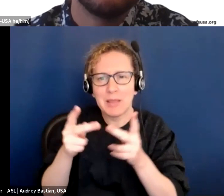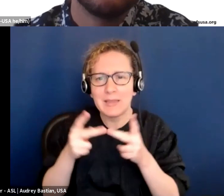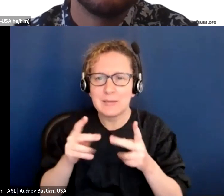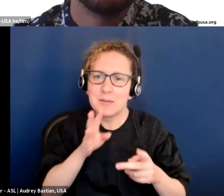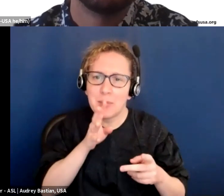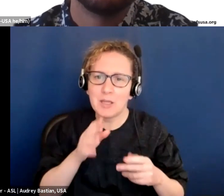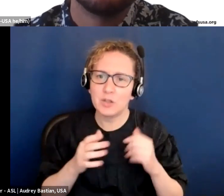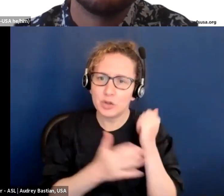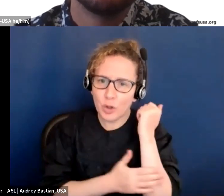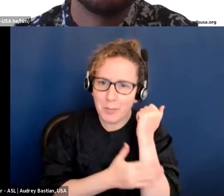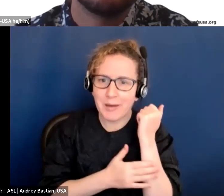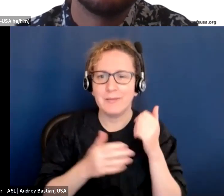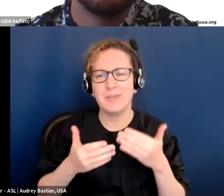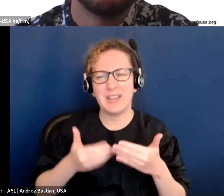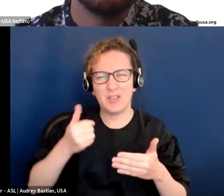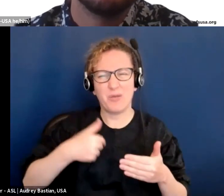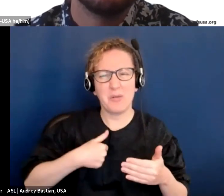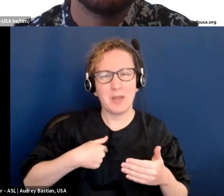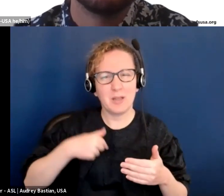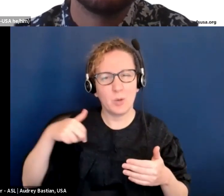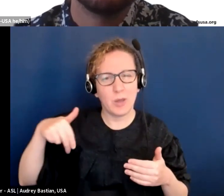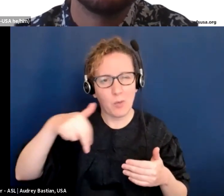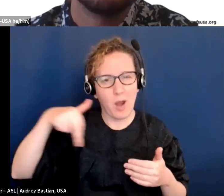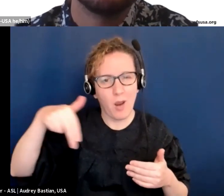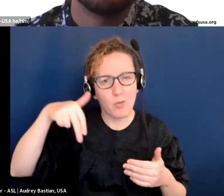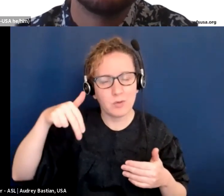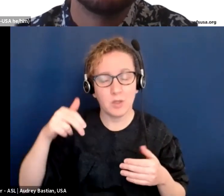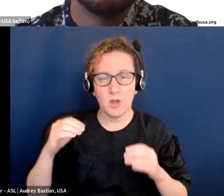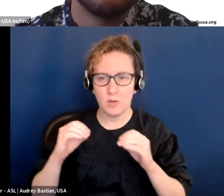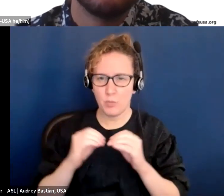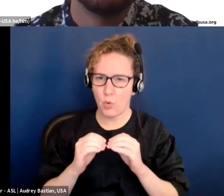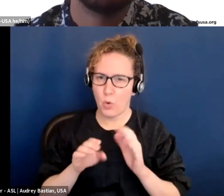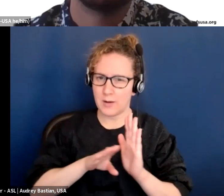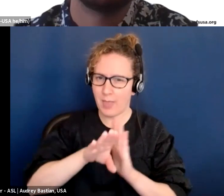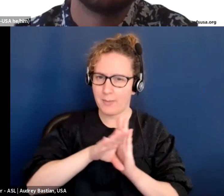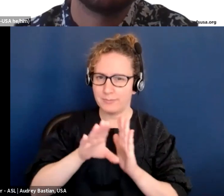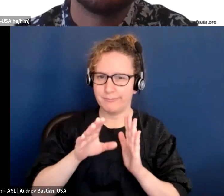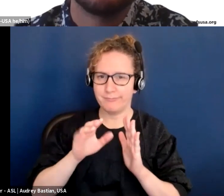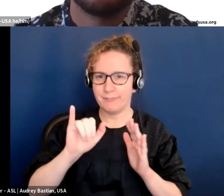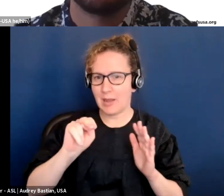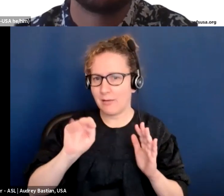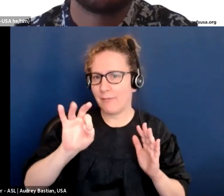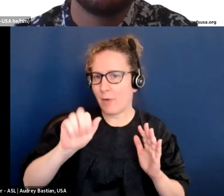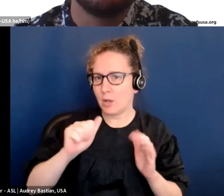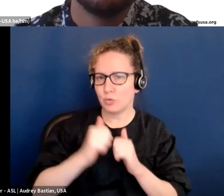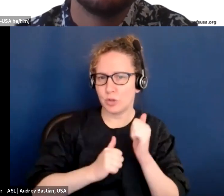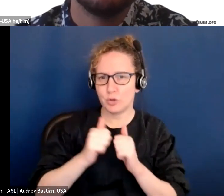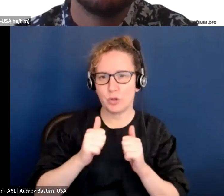be easier for me to get around with more developed infrastructure, public transit, but I identify